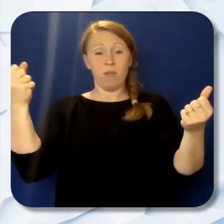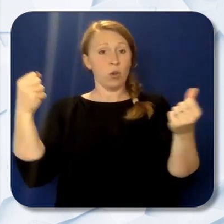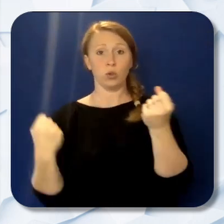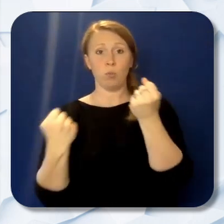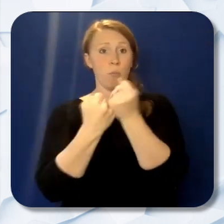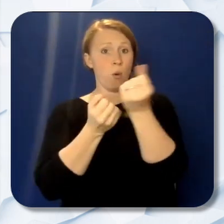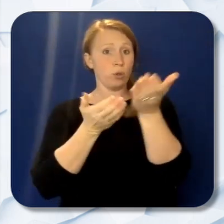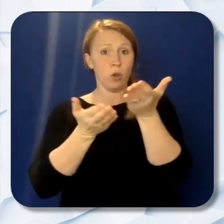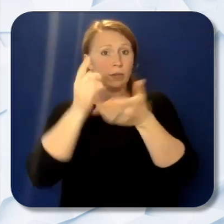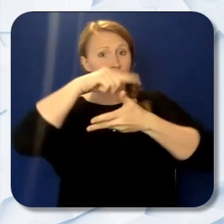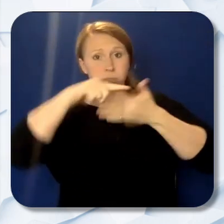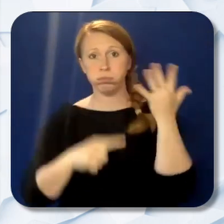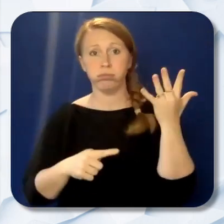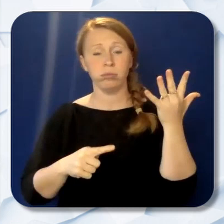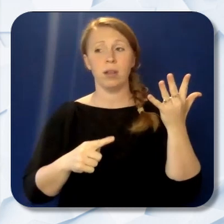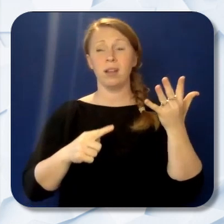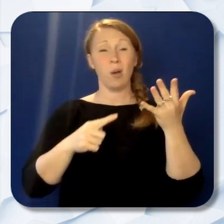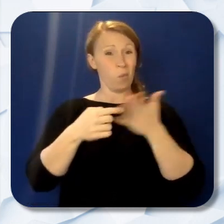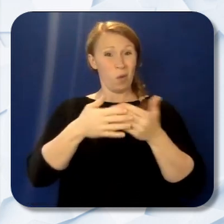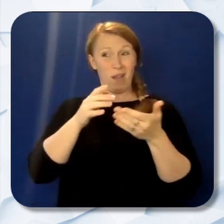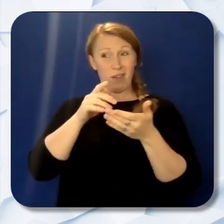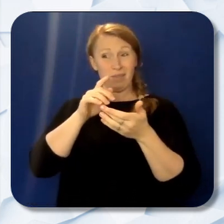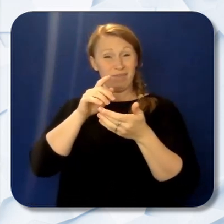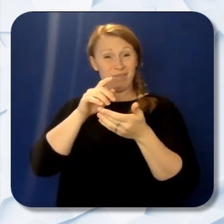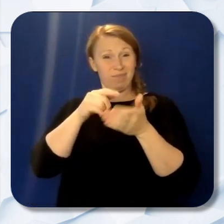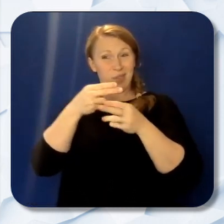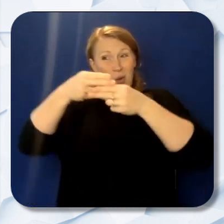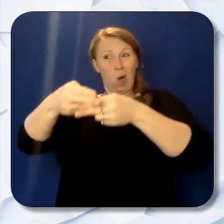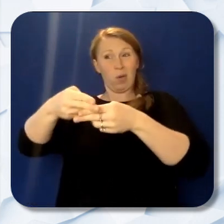Anything that is defined as a need at the school level uh the State